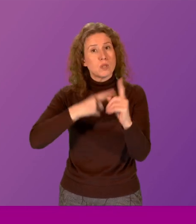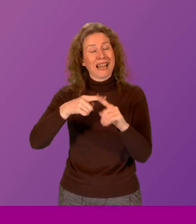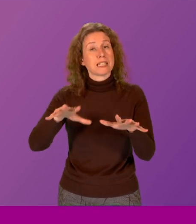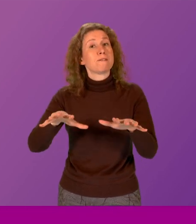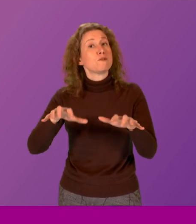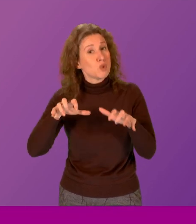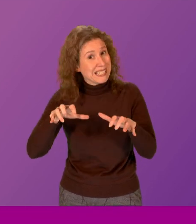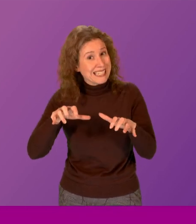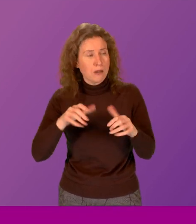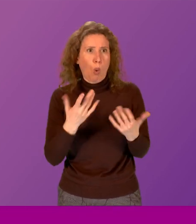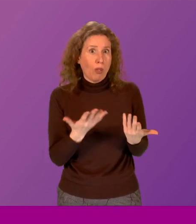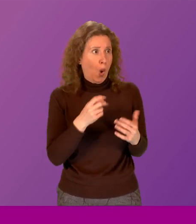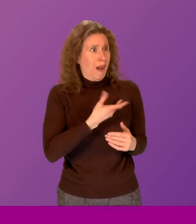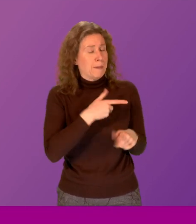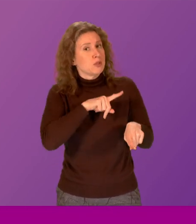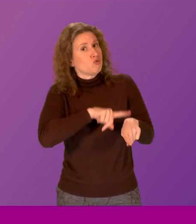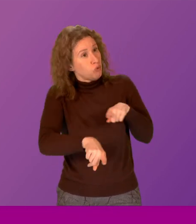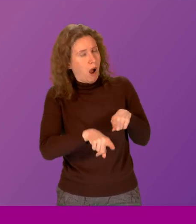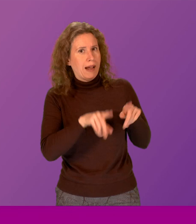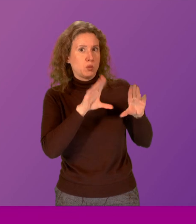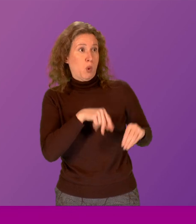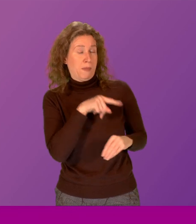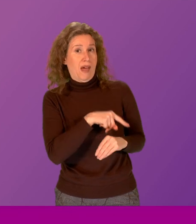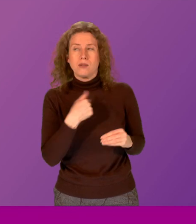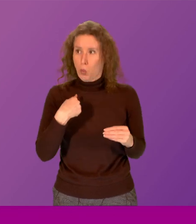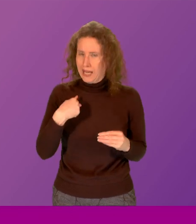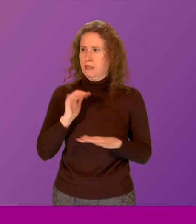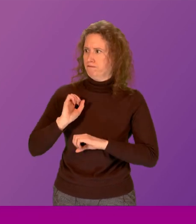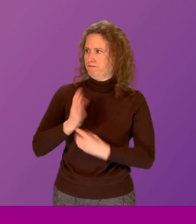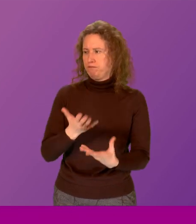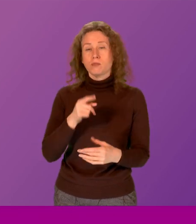despite Labour’s best efforts to thwart it. Those values have seen private